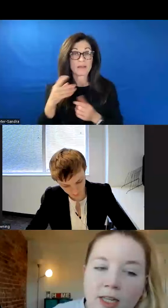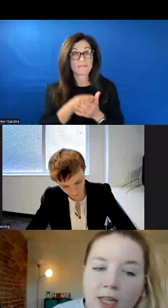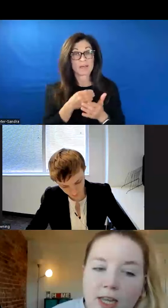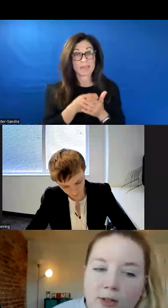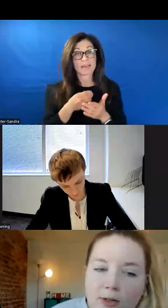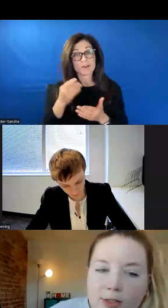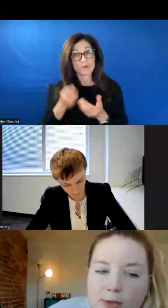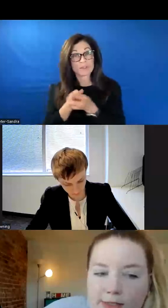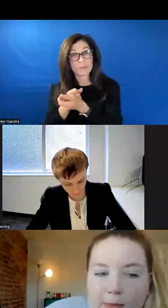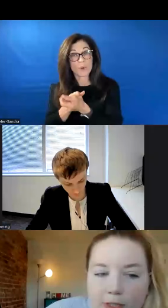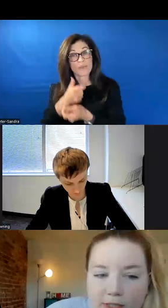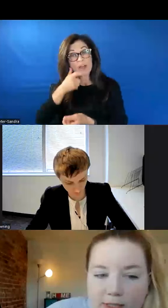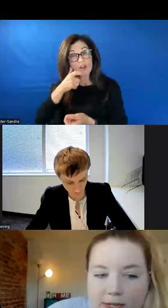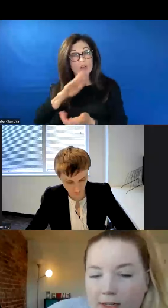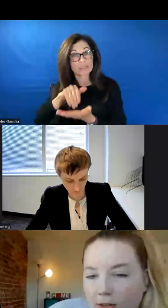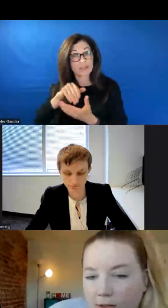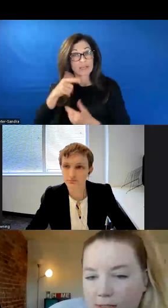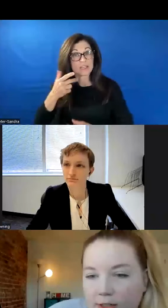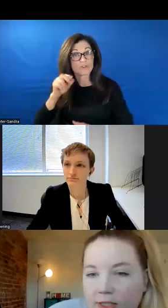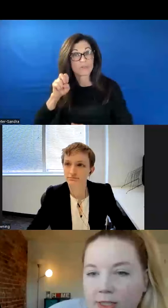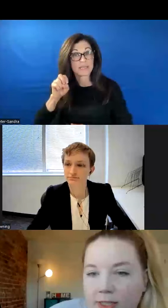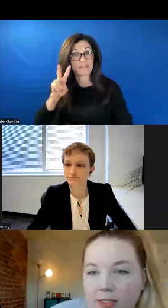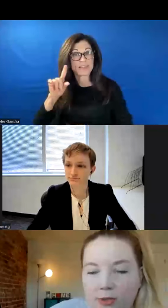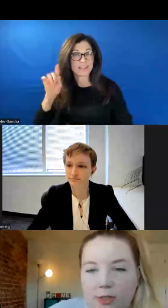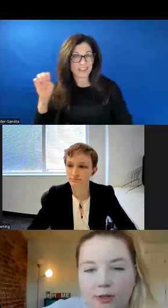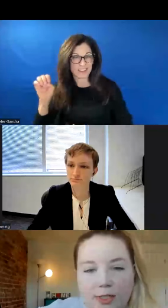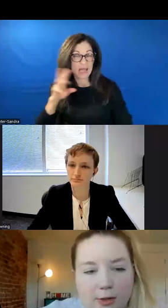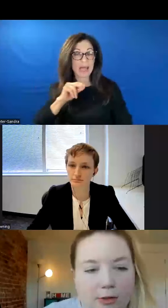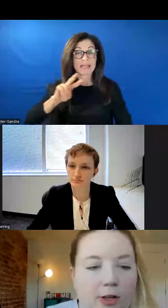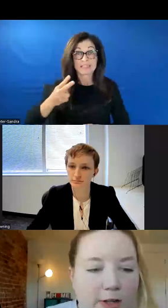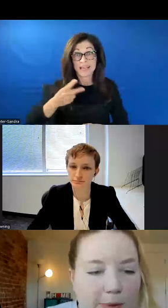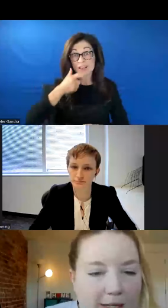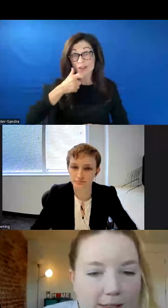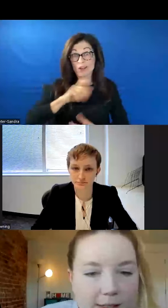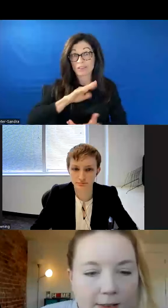AND TO ALSO ESTABLISH A CENTER CALL CENTER IN THE STATE TO INCREASE CAPACITY.